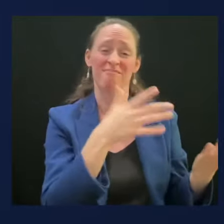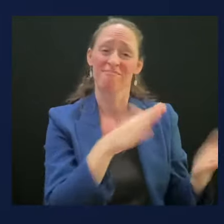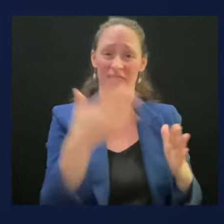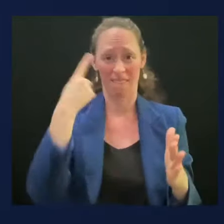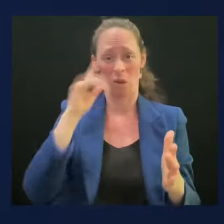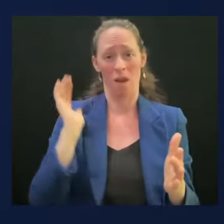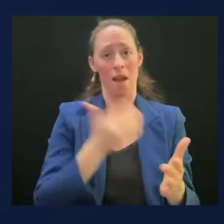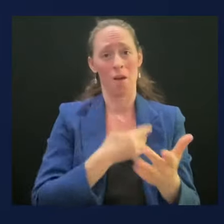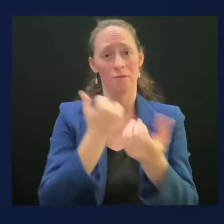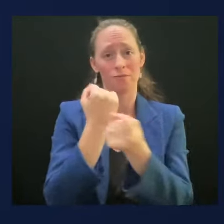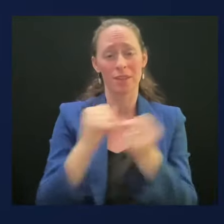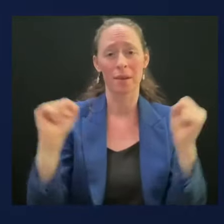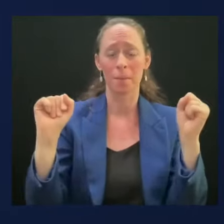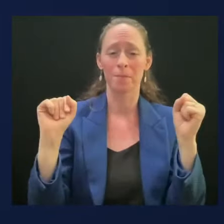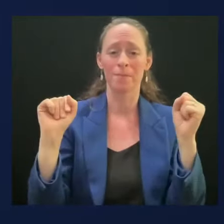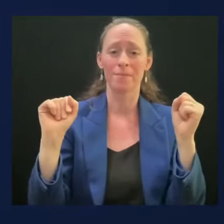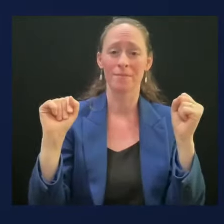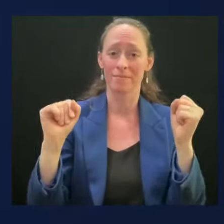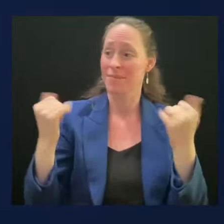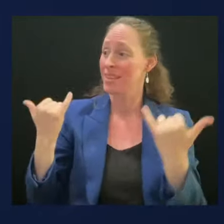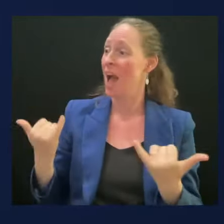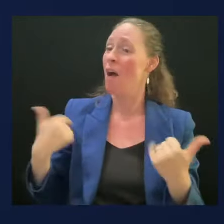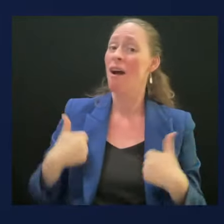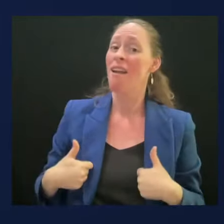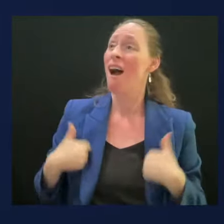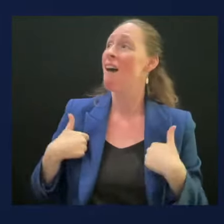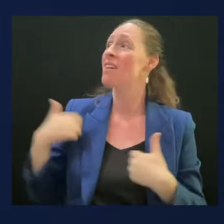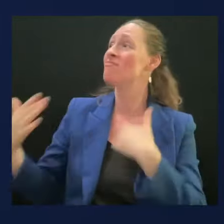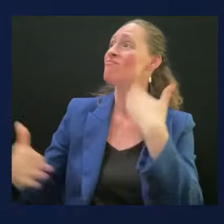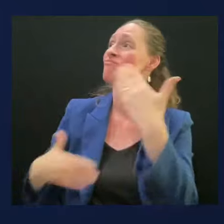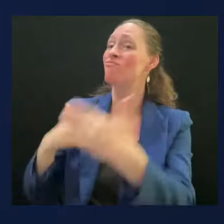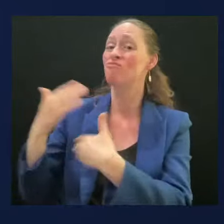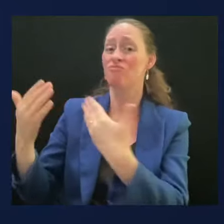God, death is so very real and the grave is undeniable,